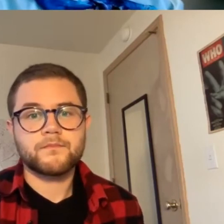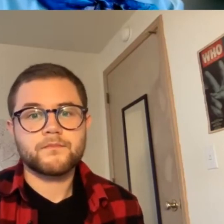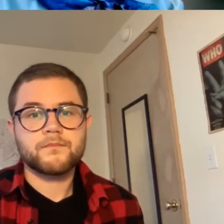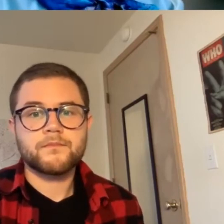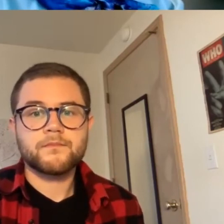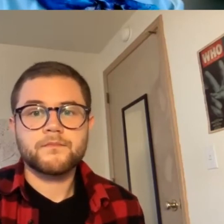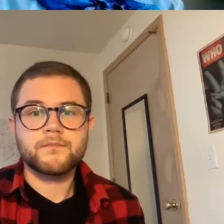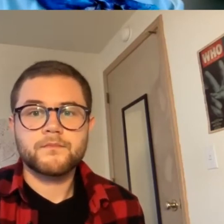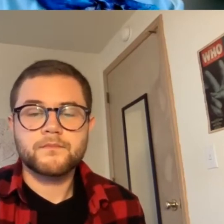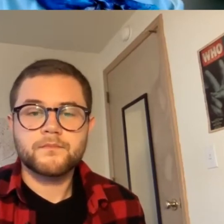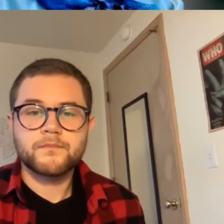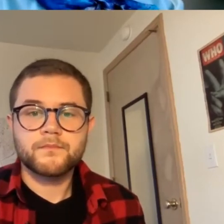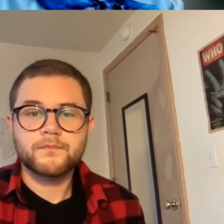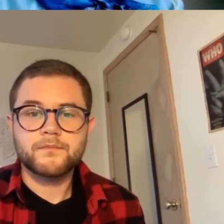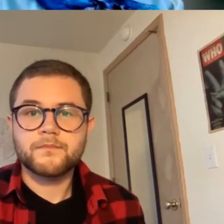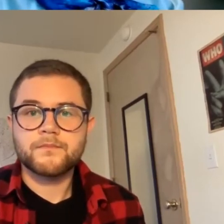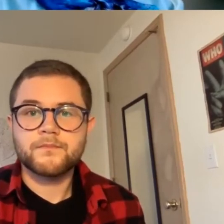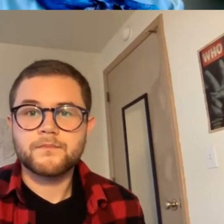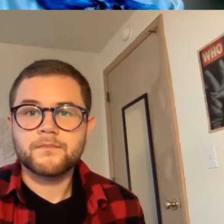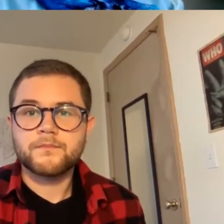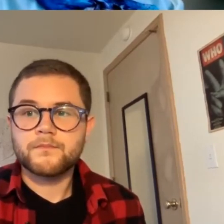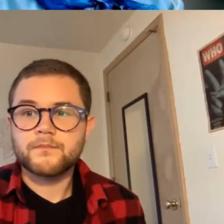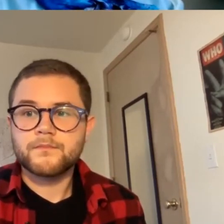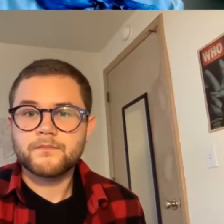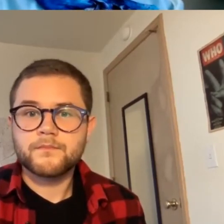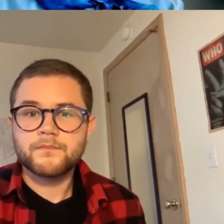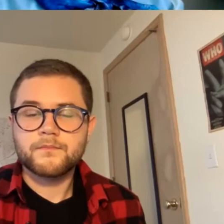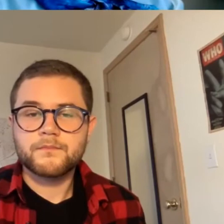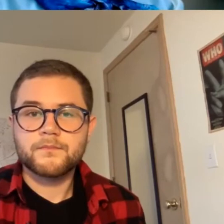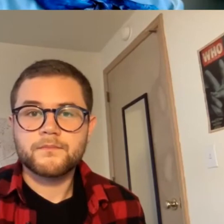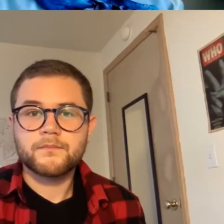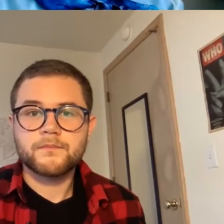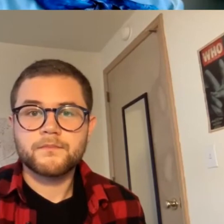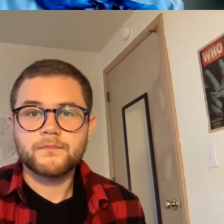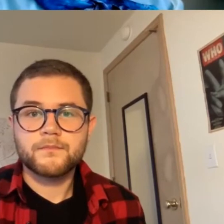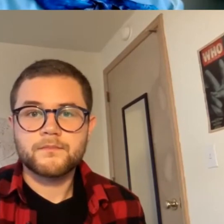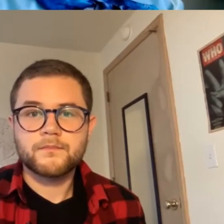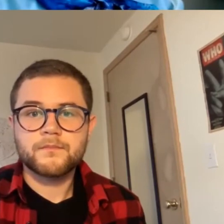Someone noted that if you support trans adults,